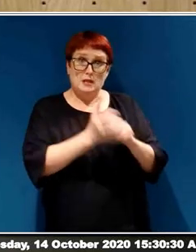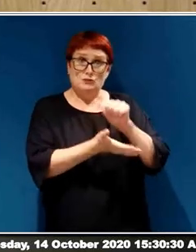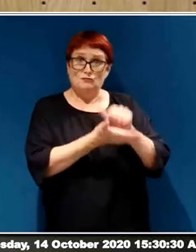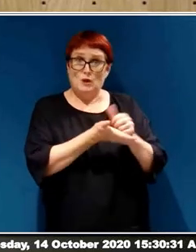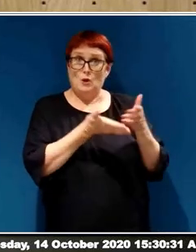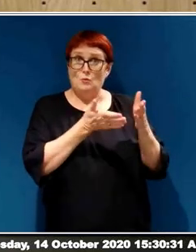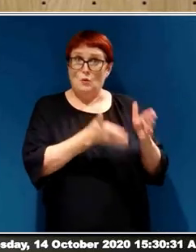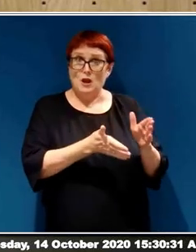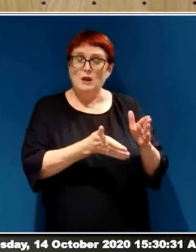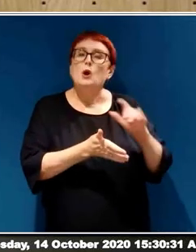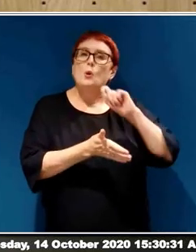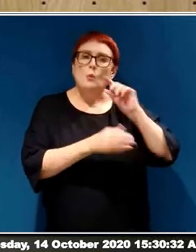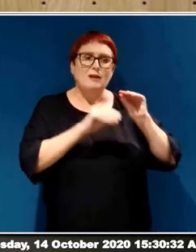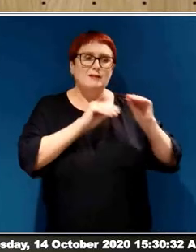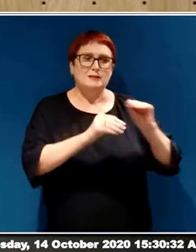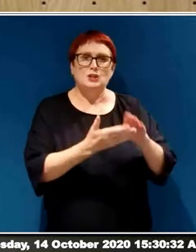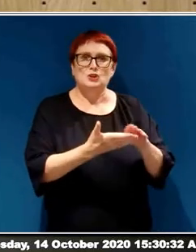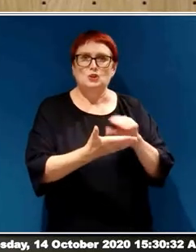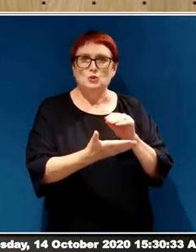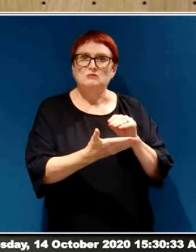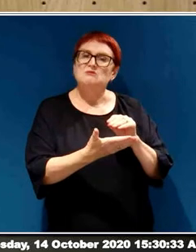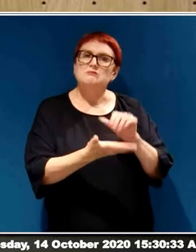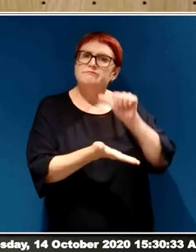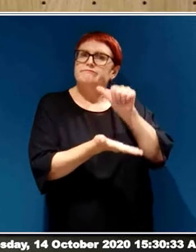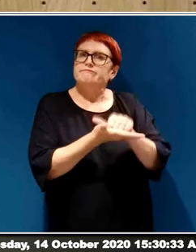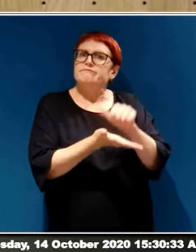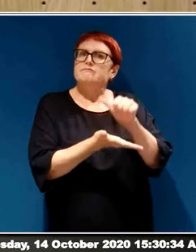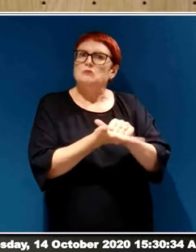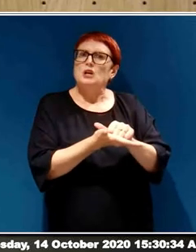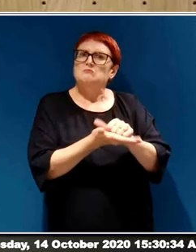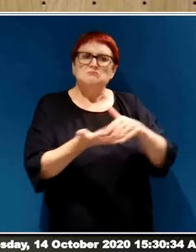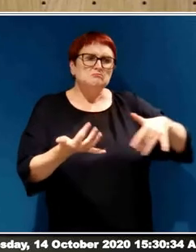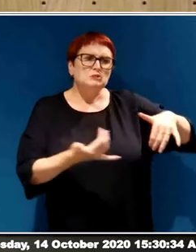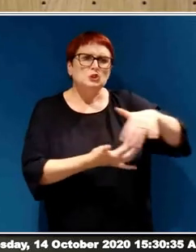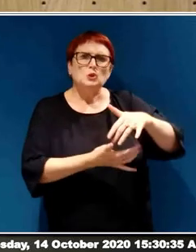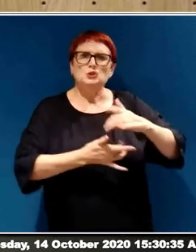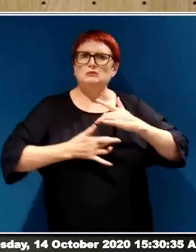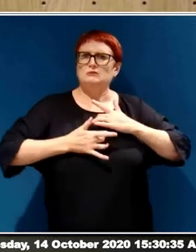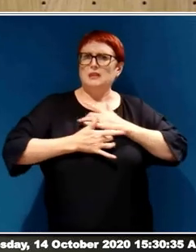social, emotional and behavioural practices that they want to see.